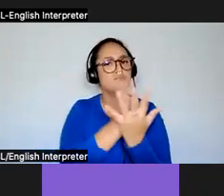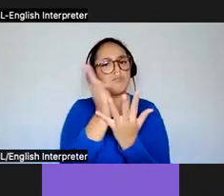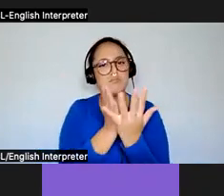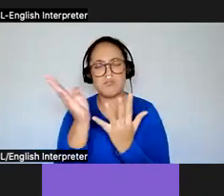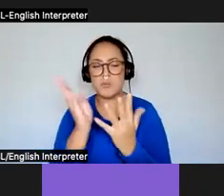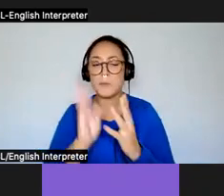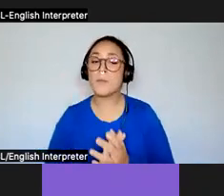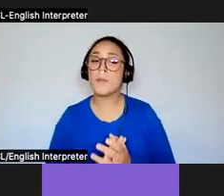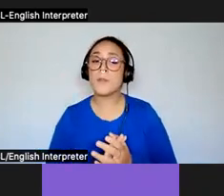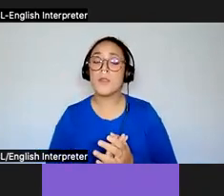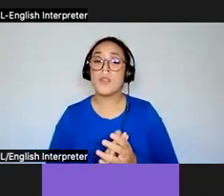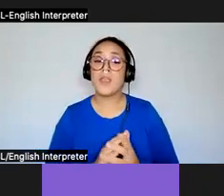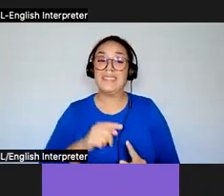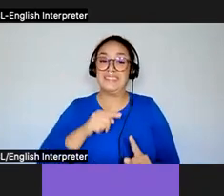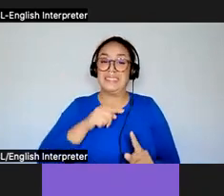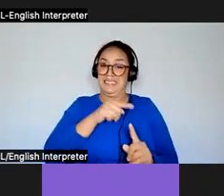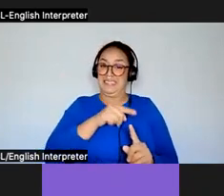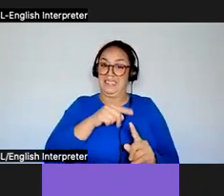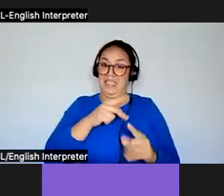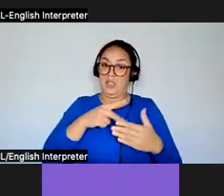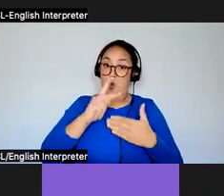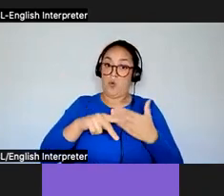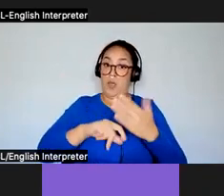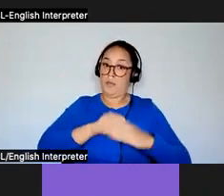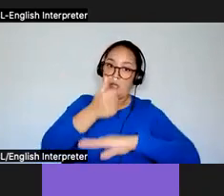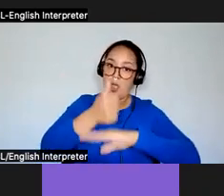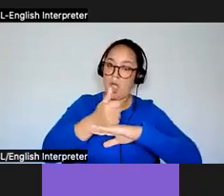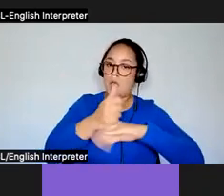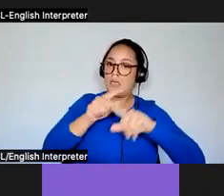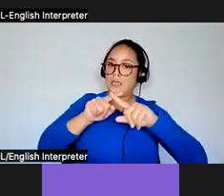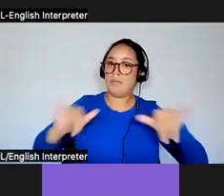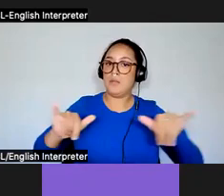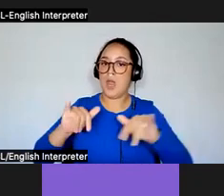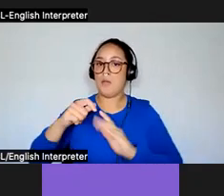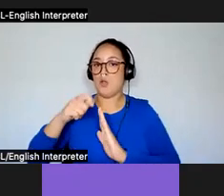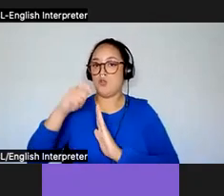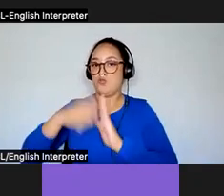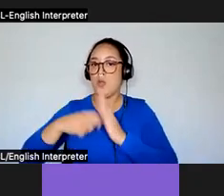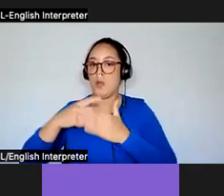was founded in partnership at the same time as the grant program was in 2015.